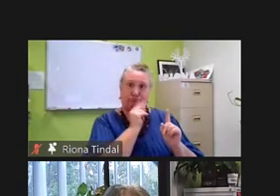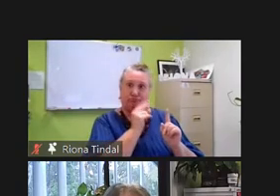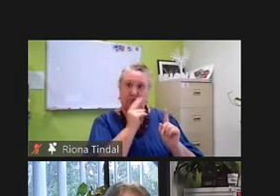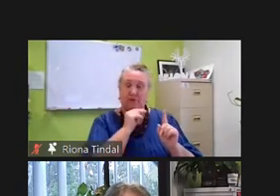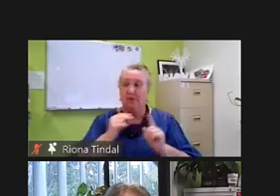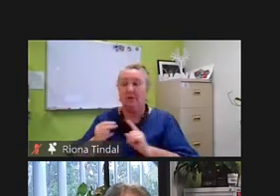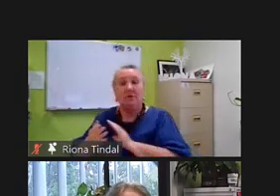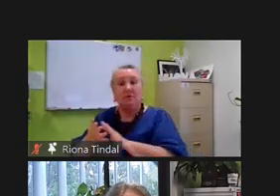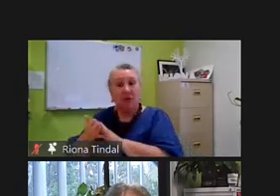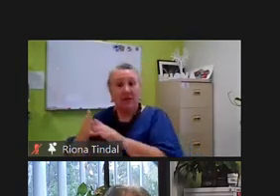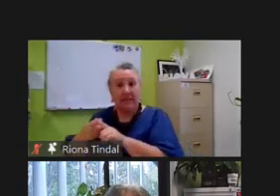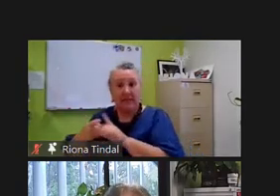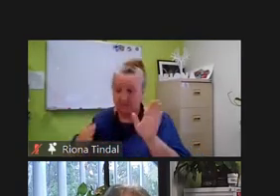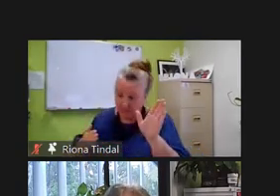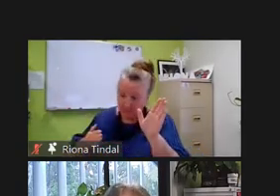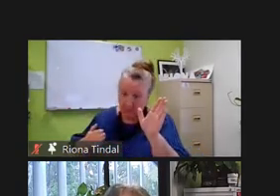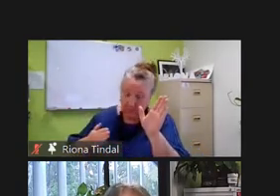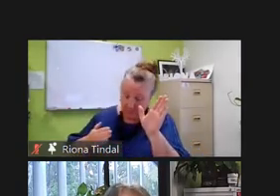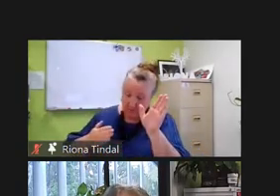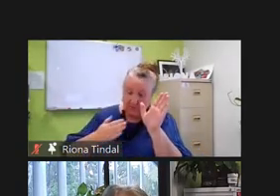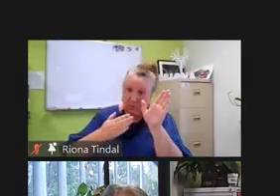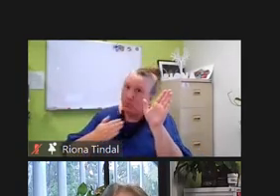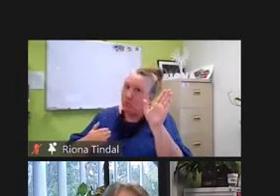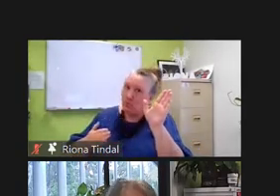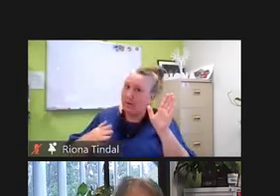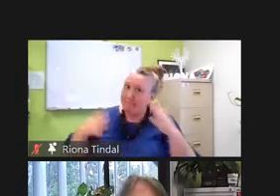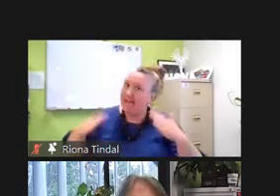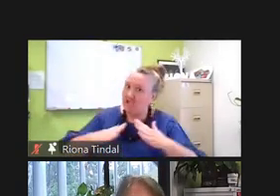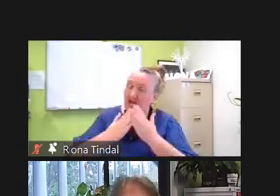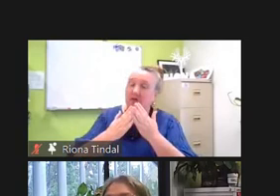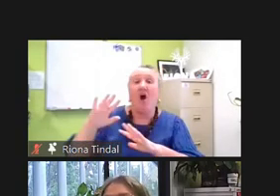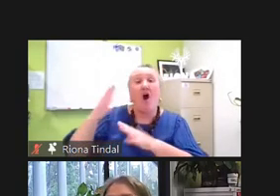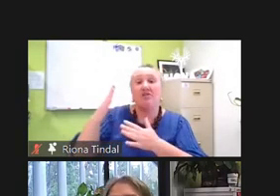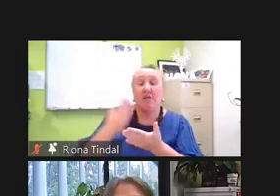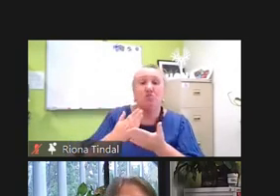quite a challenge to keep up because there are so many more signs that are required, and certainly,